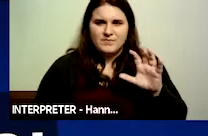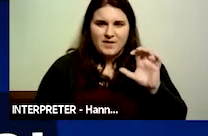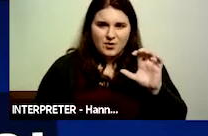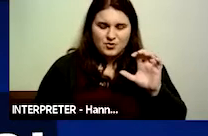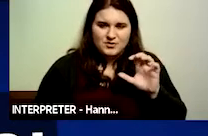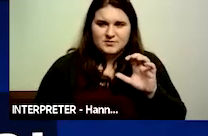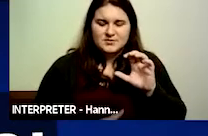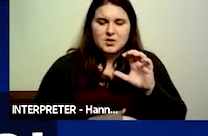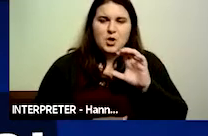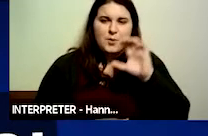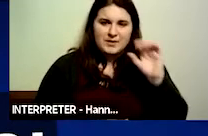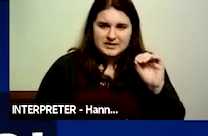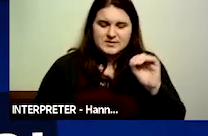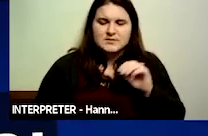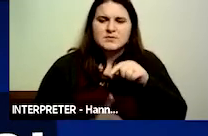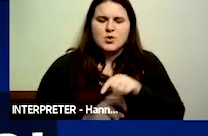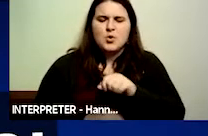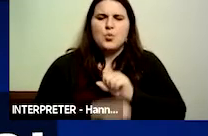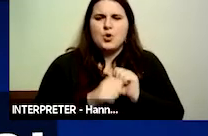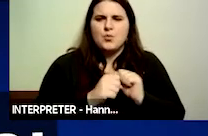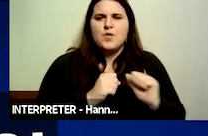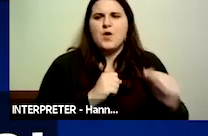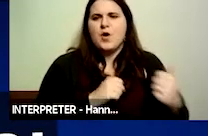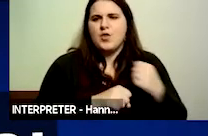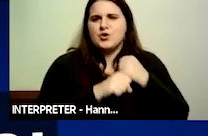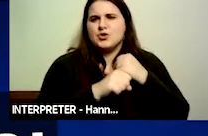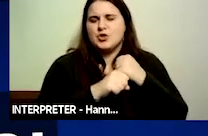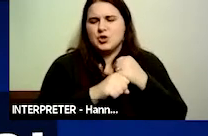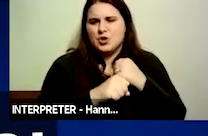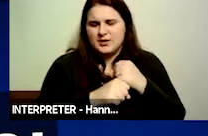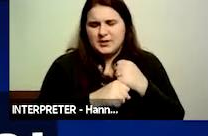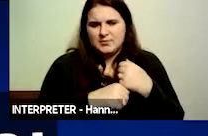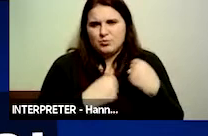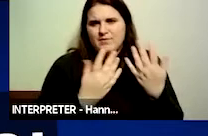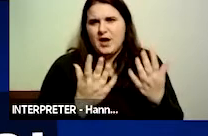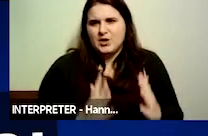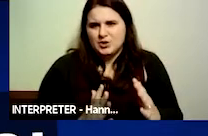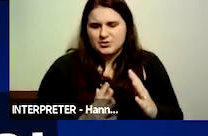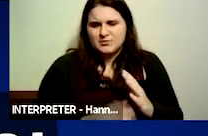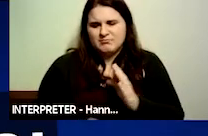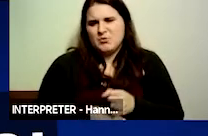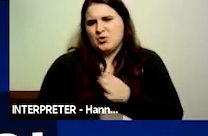awareness practitioners to develop effective security awareness programs. Rick Mislan: And providing mentoring and coaching to new